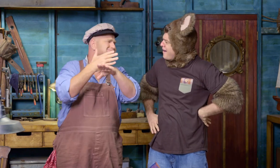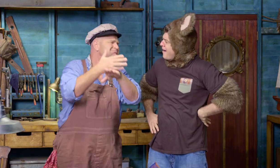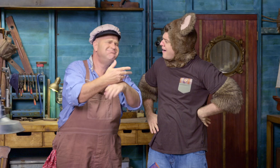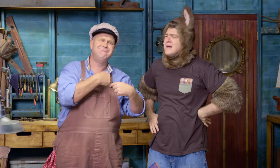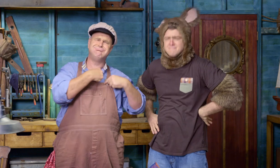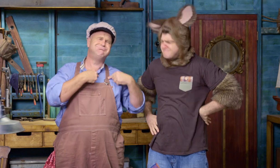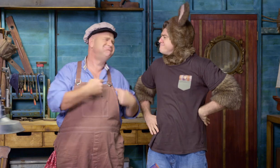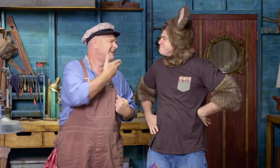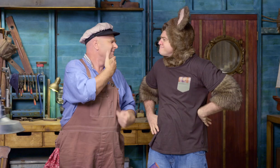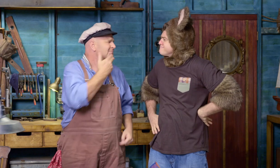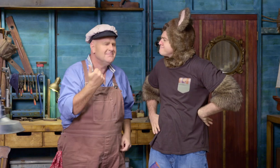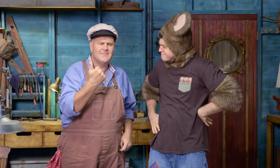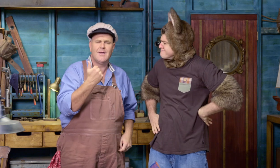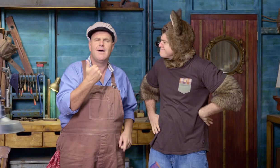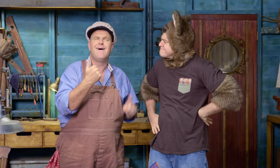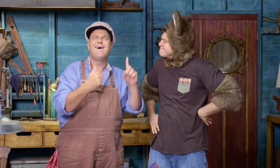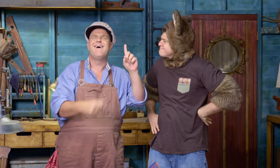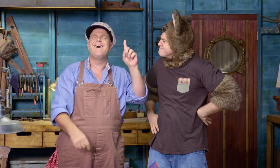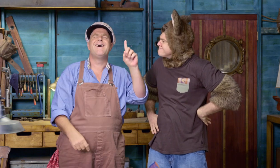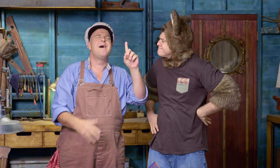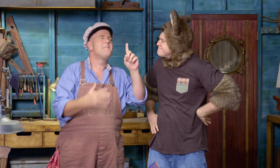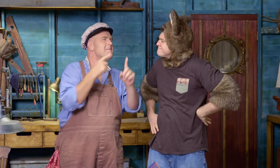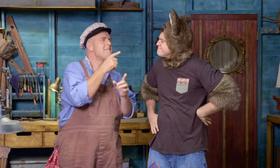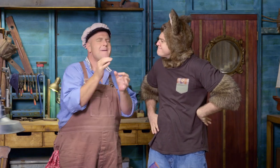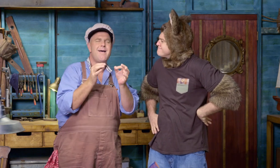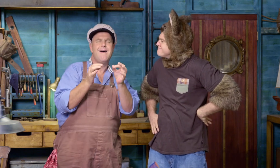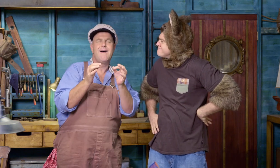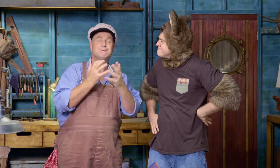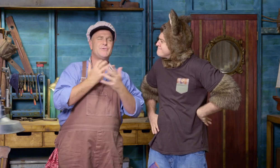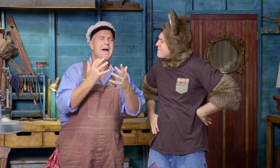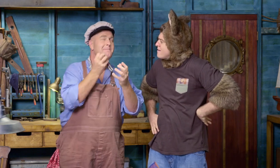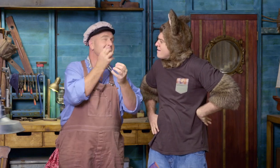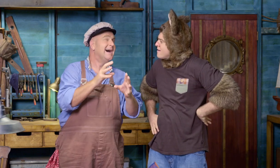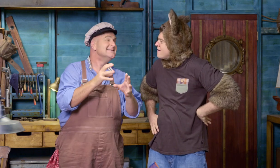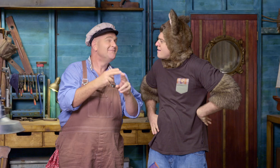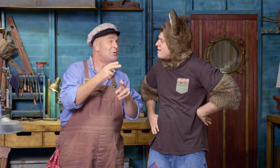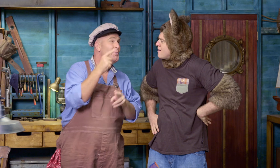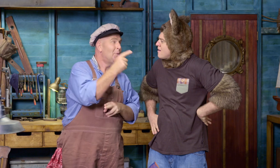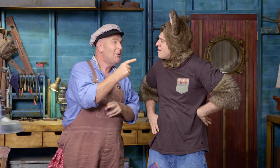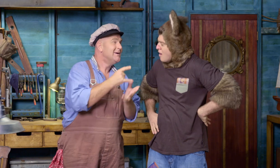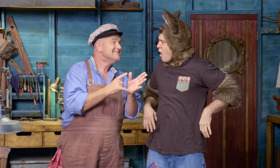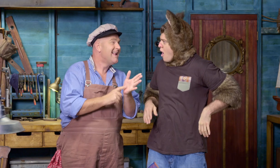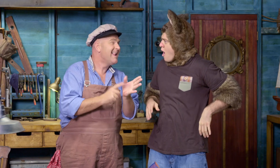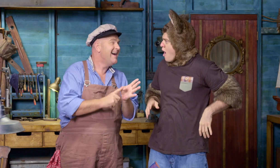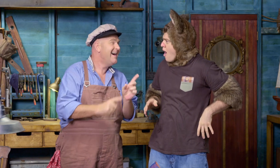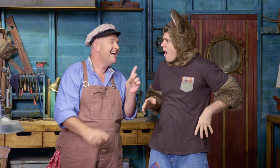She's very kind and works very hard. Oh, are you planning a surprise party for Sally?